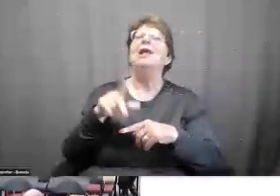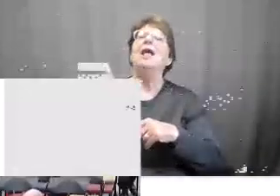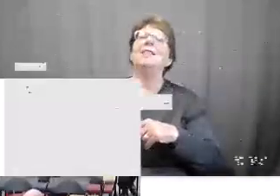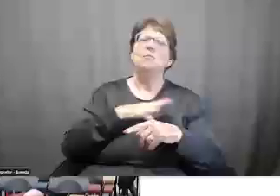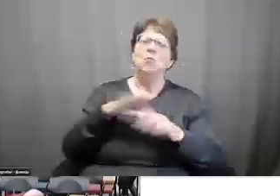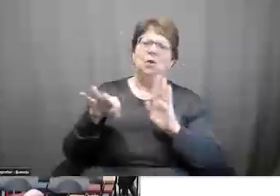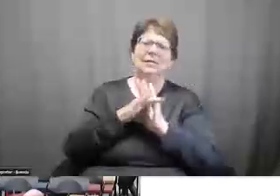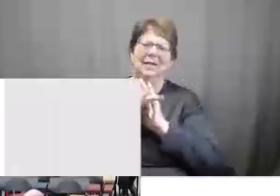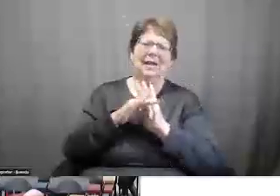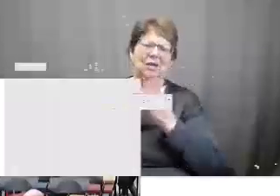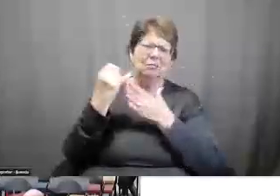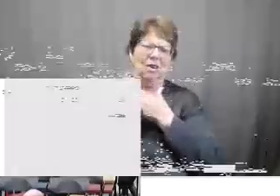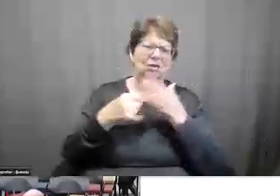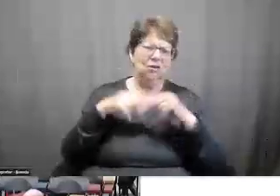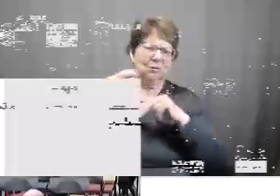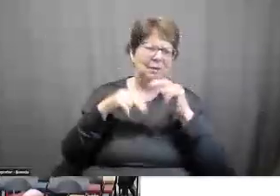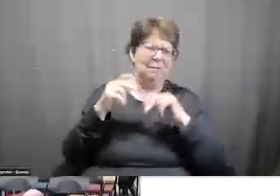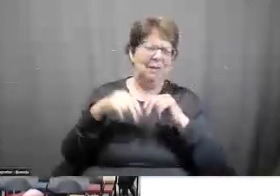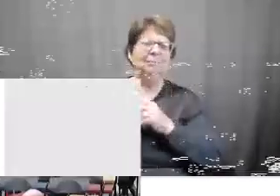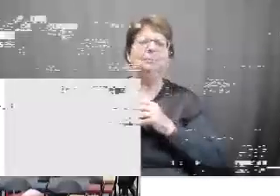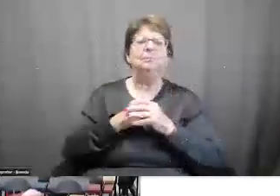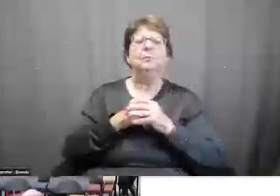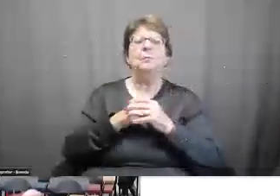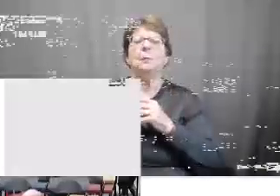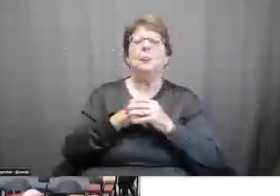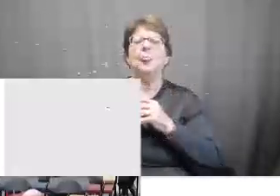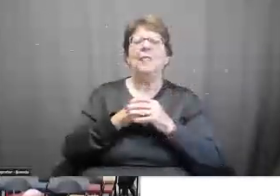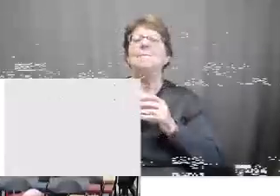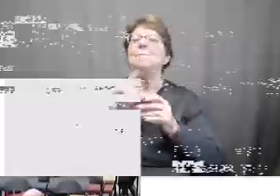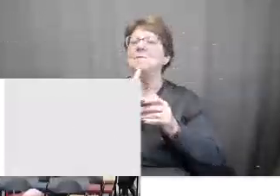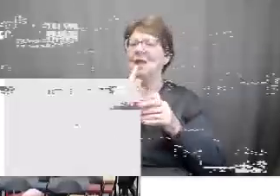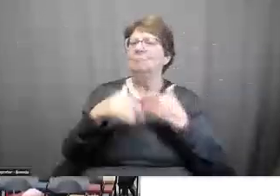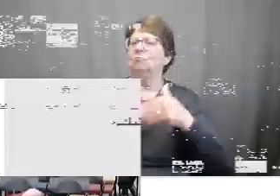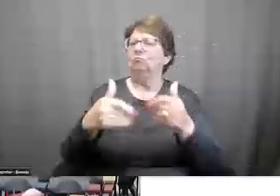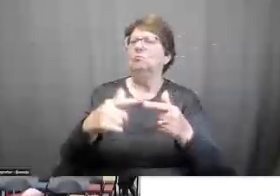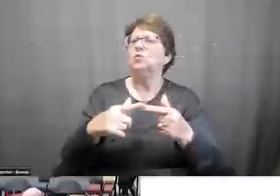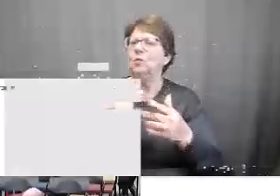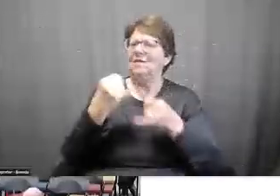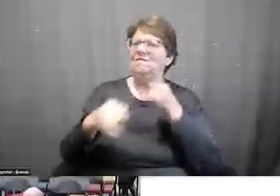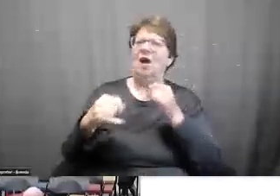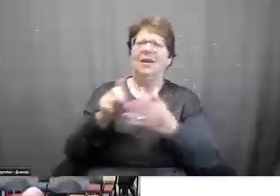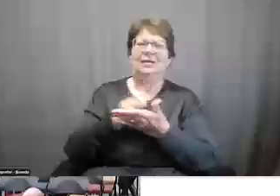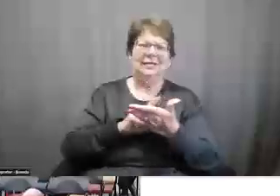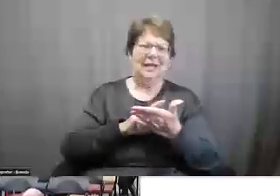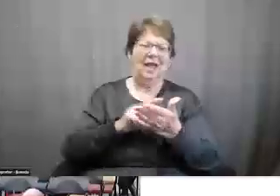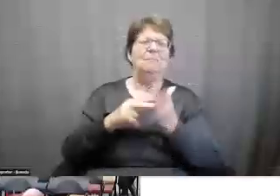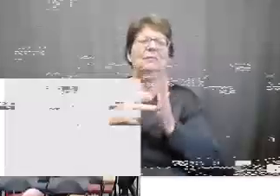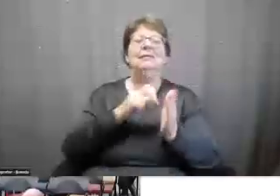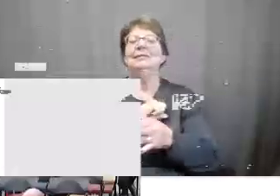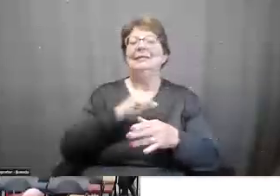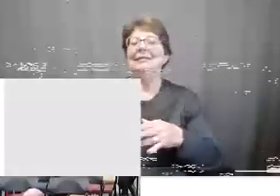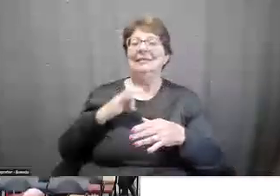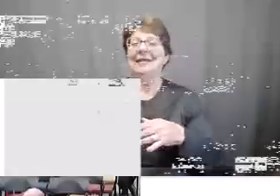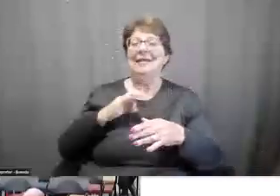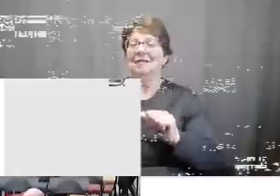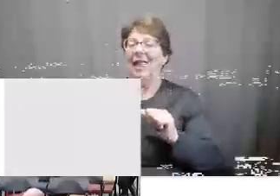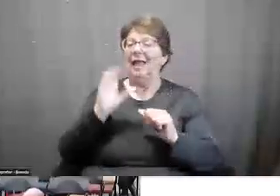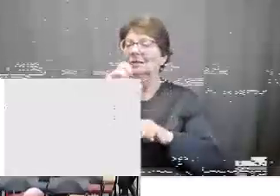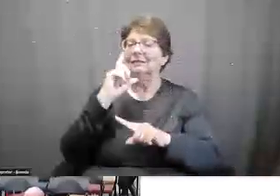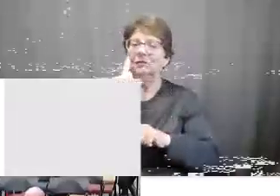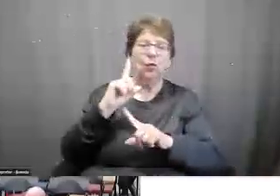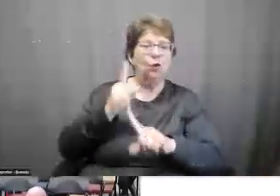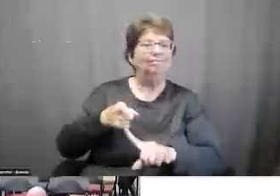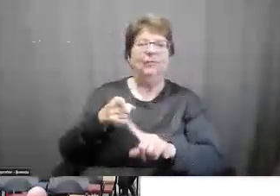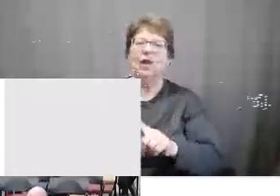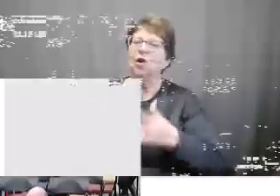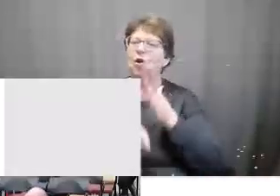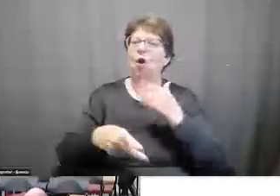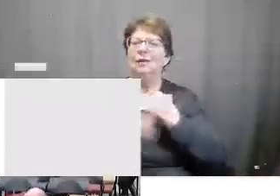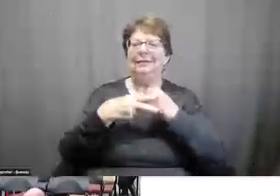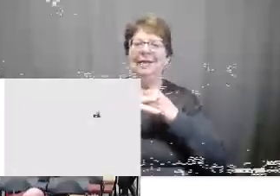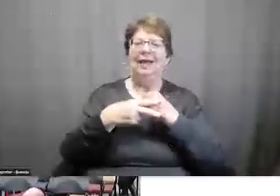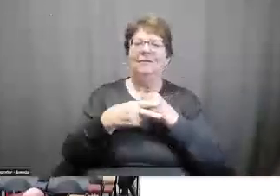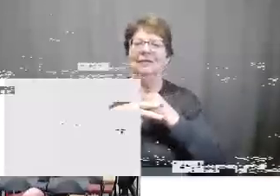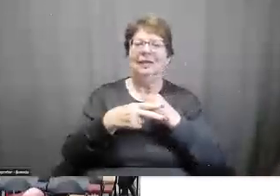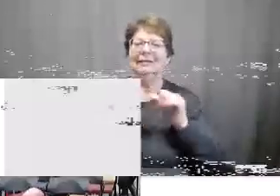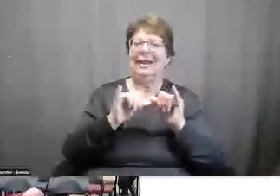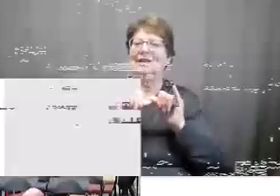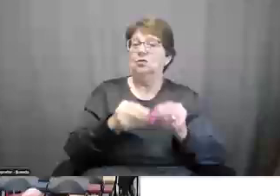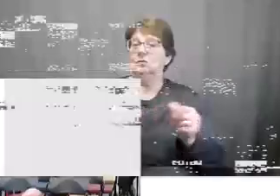Boardroom: These milestones advance the project into final design, enabling staff to pursue specific cost-saving measures and engineering solutions not available during the environmental process.